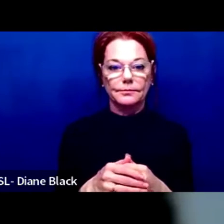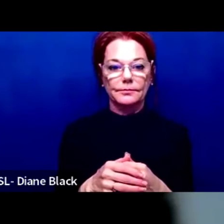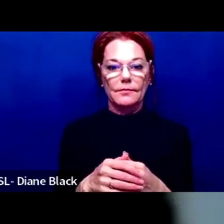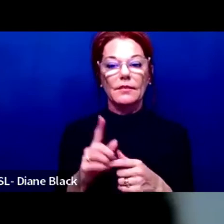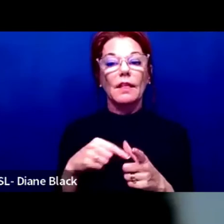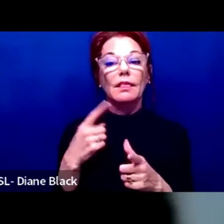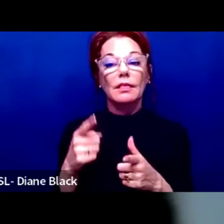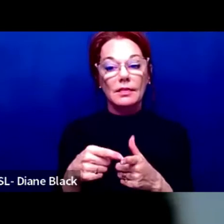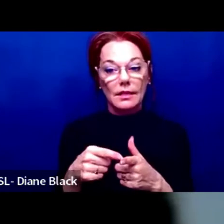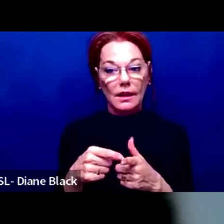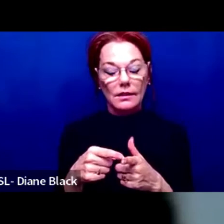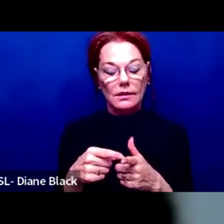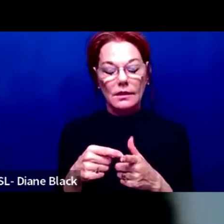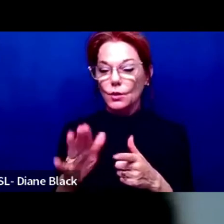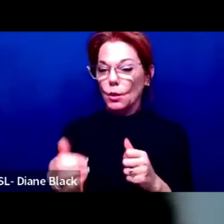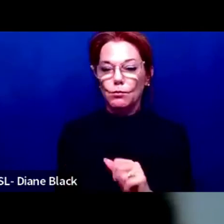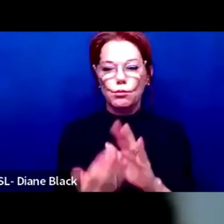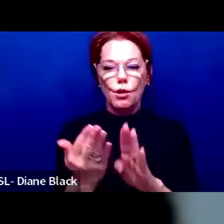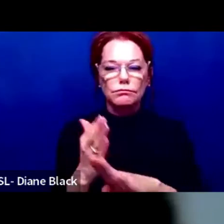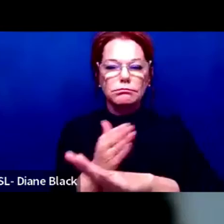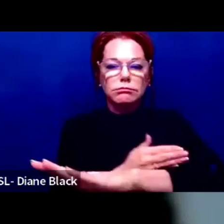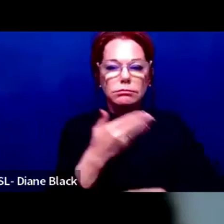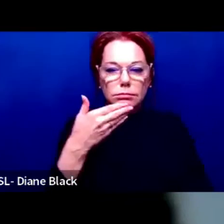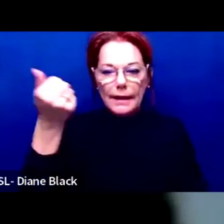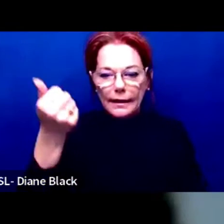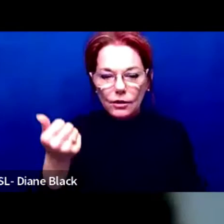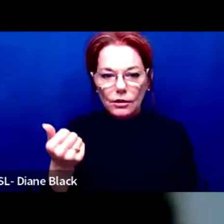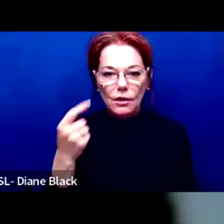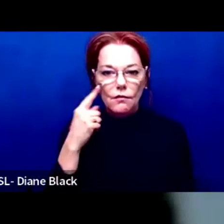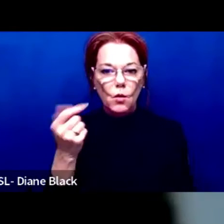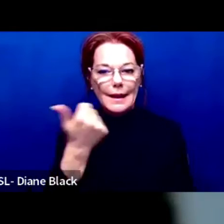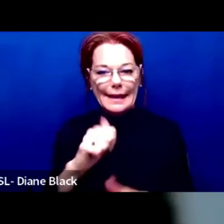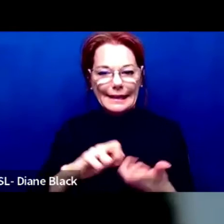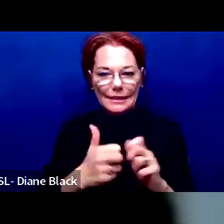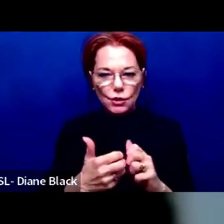to be you're gonna have such a better approach in general to how you're managing any of these issues, right? Whether it be